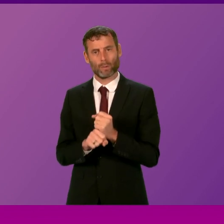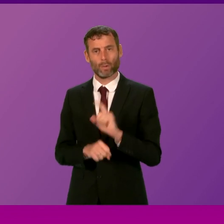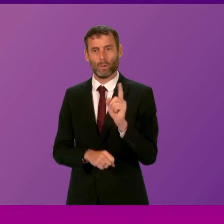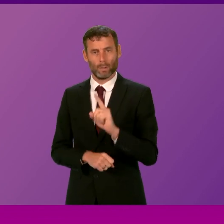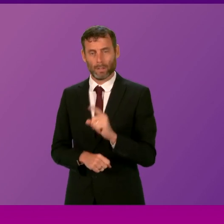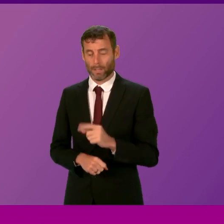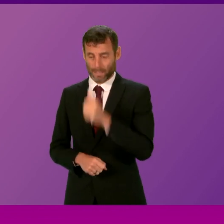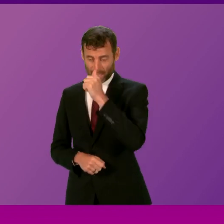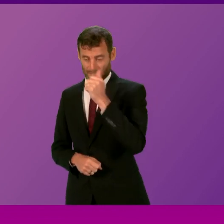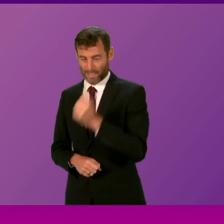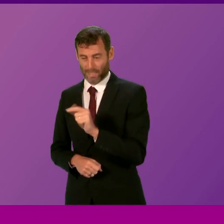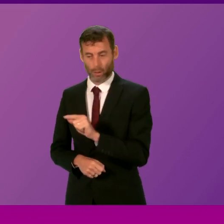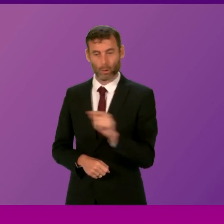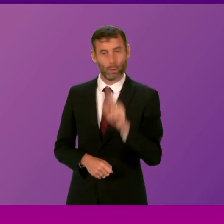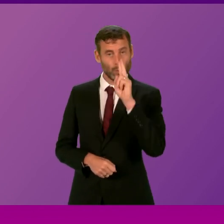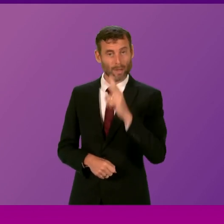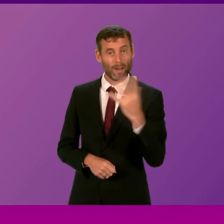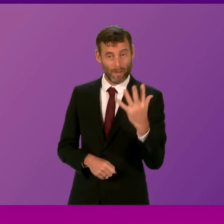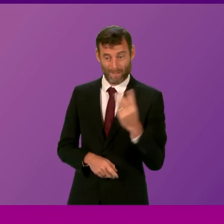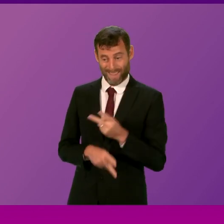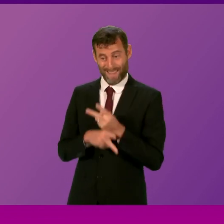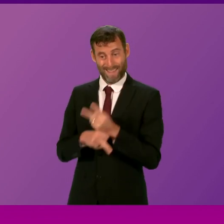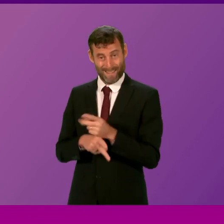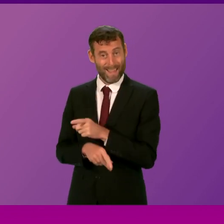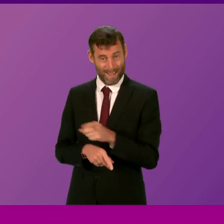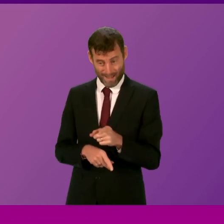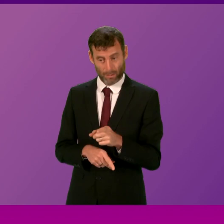to 25-year-olds with care experience to provide security as they transition towards independent